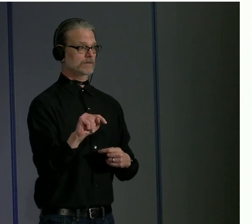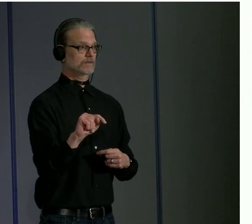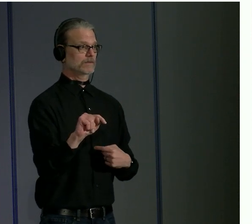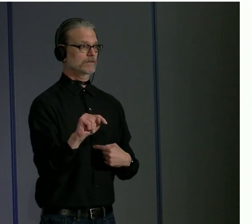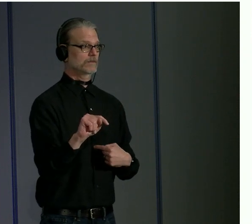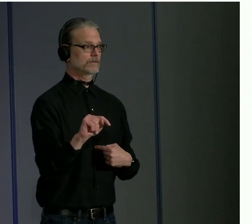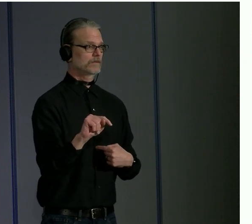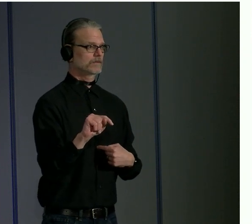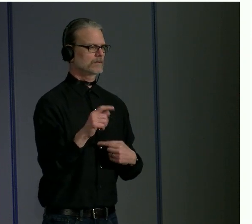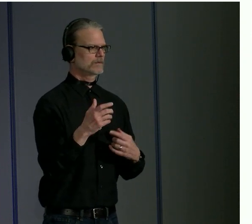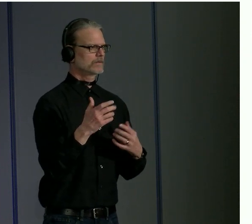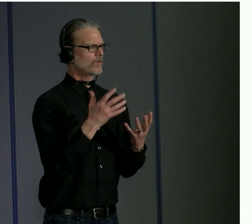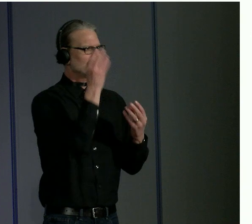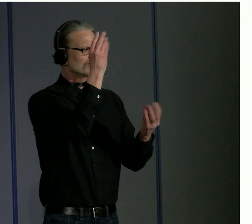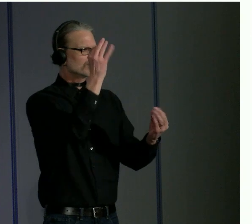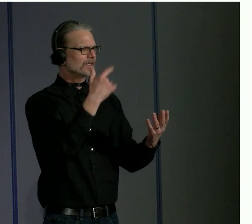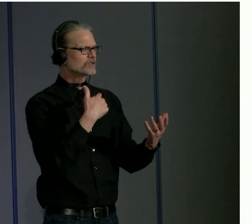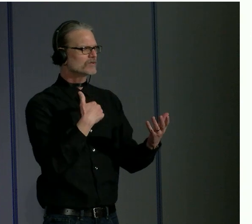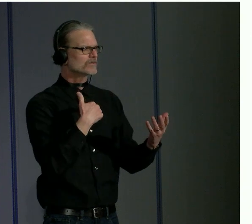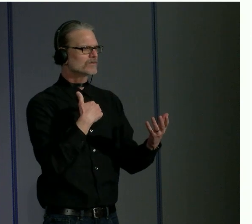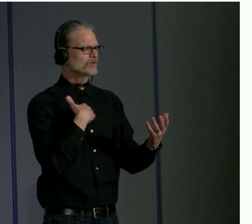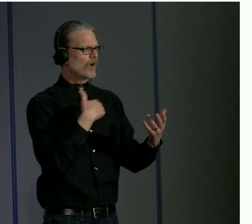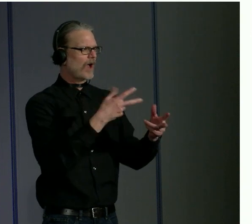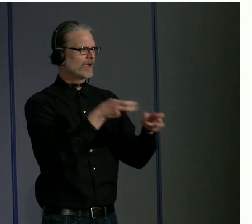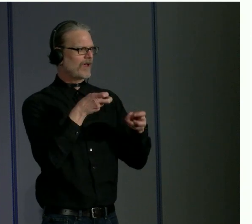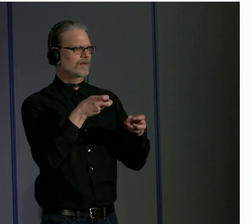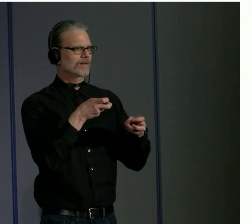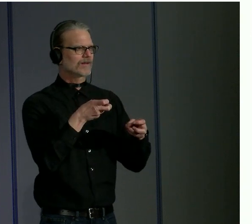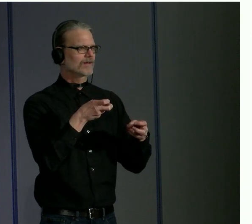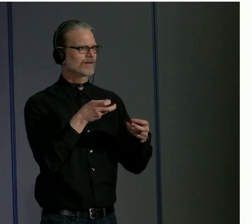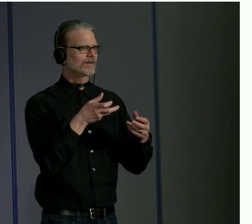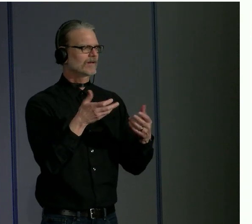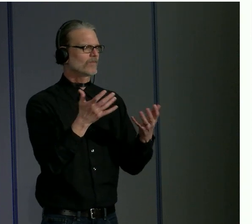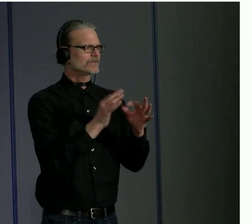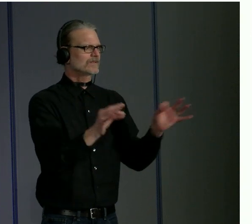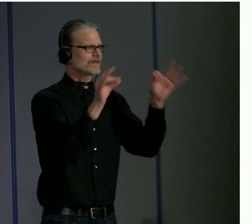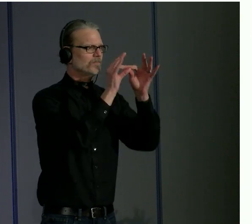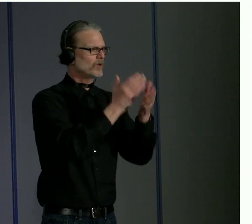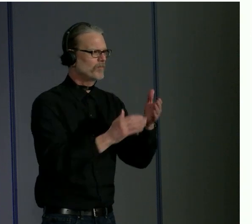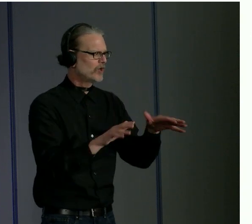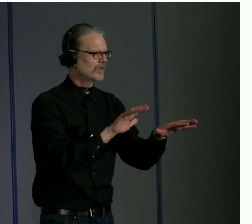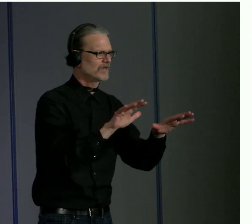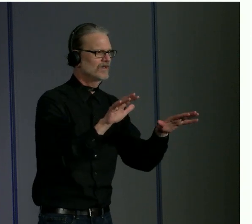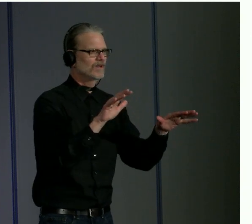what information am I supposed to get from this? There's ton of different ways